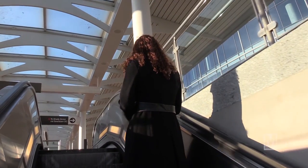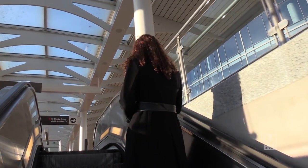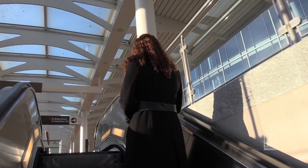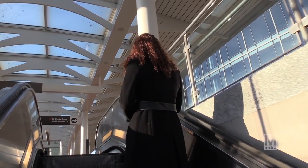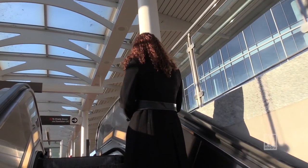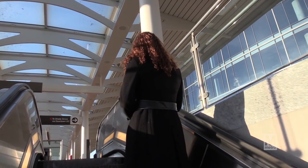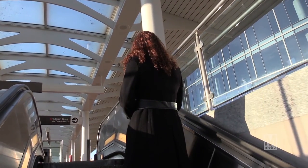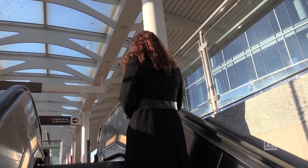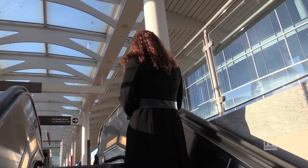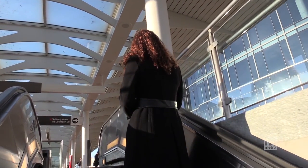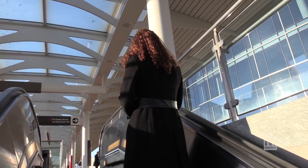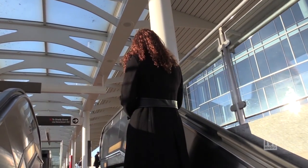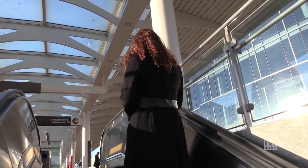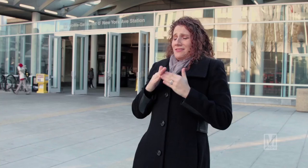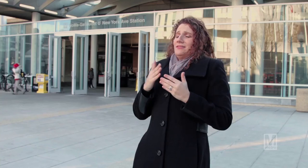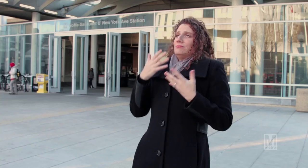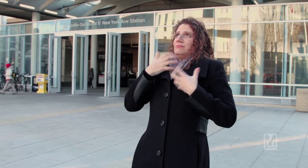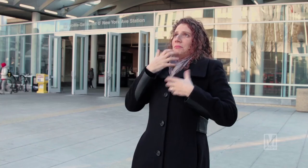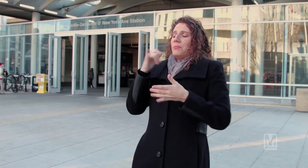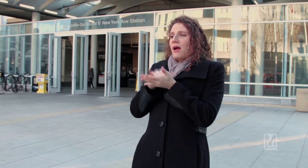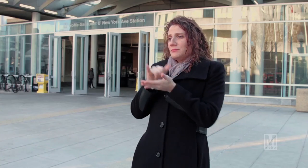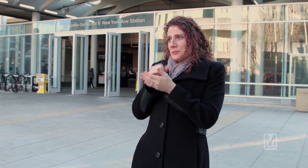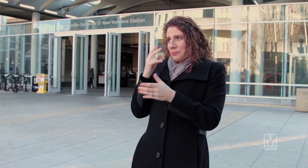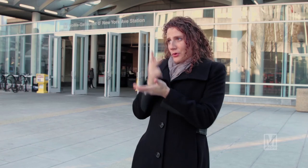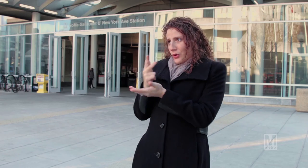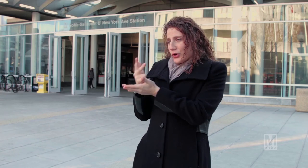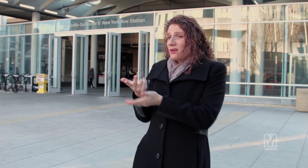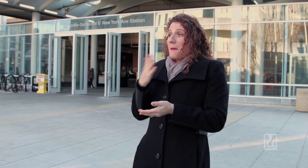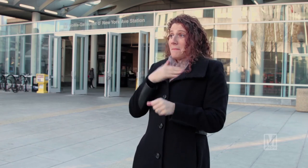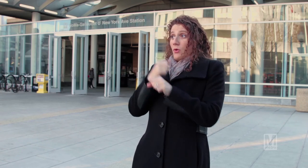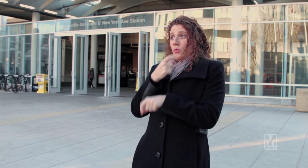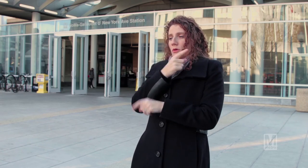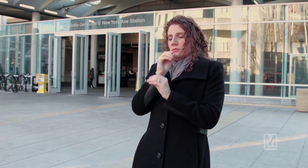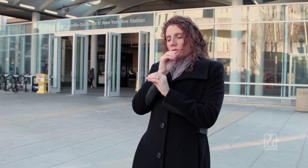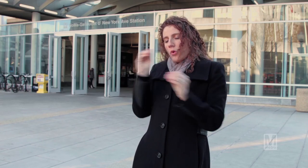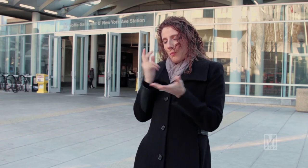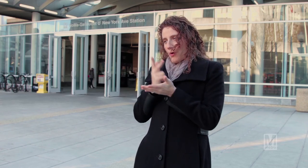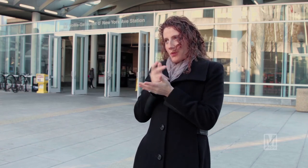I don't drive much, because you're gonna drive around looking for parking. I mean, driving in the city, it's impossible to park in D.C.